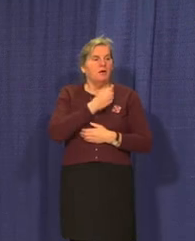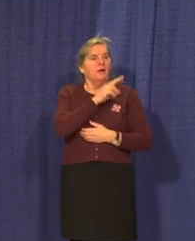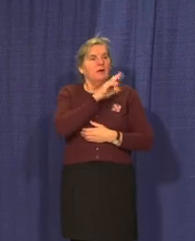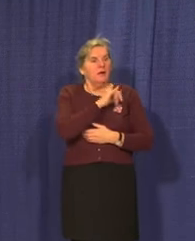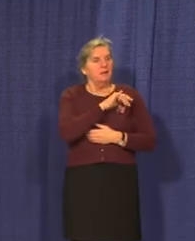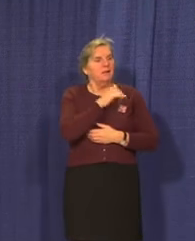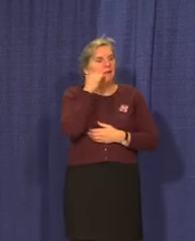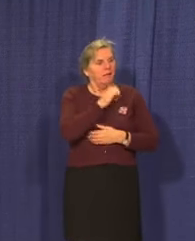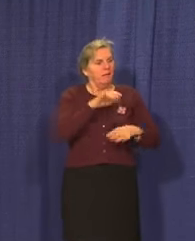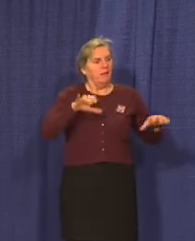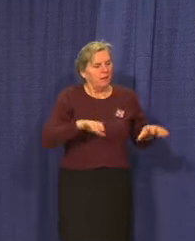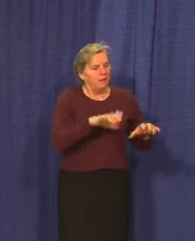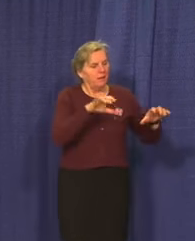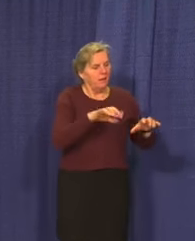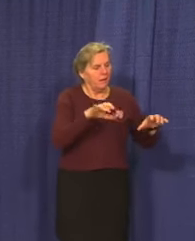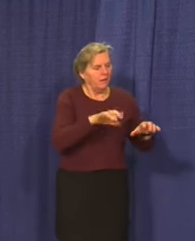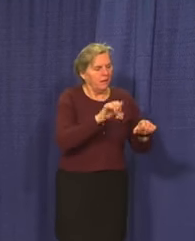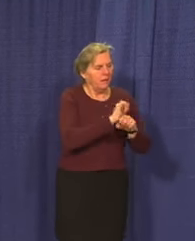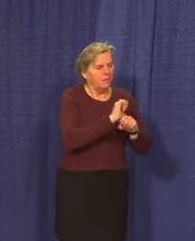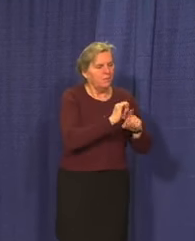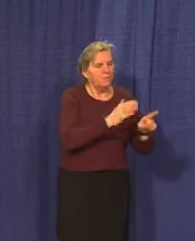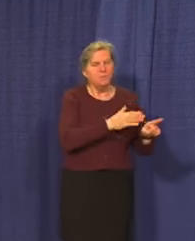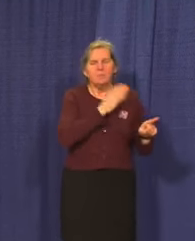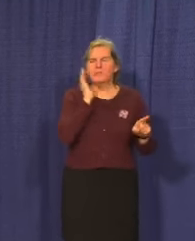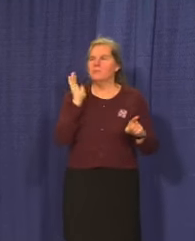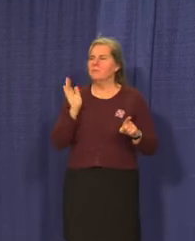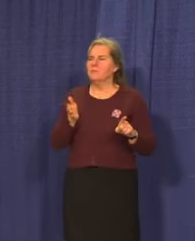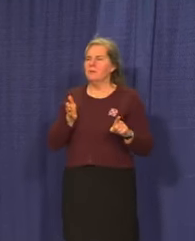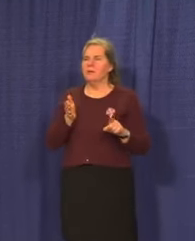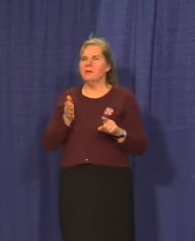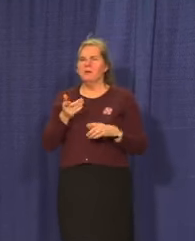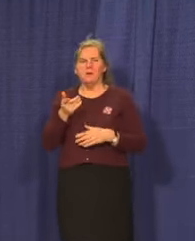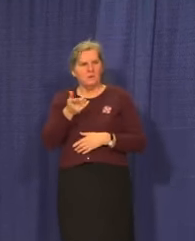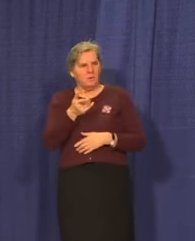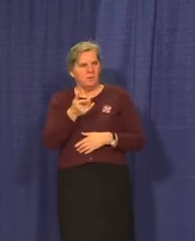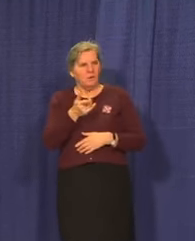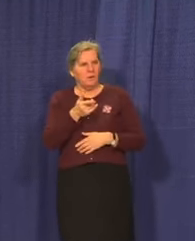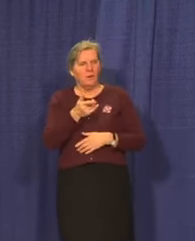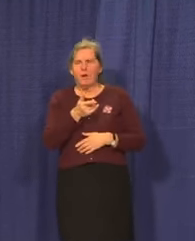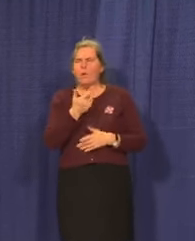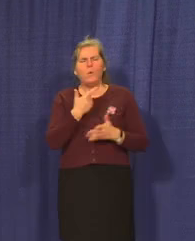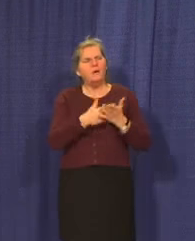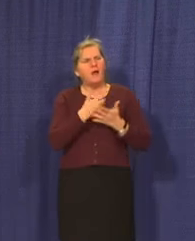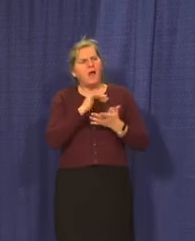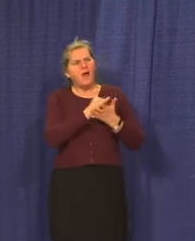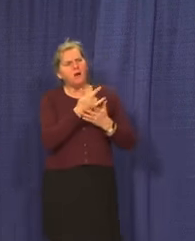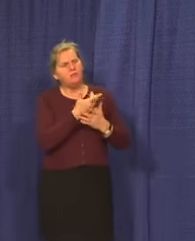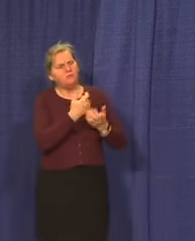WHAT SUPPORTS ARE WE DOING SO THAT OUR CHIEF MEDICAL OFFICER OF HEALTH THOUSAND NOT BURN OUT? DR HANLEY, ARE YOU GETTING